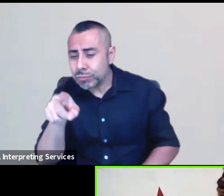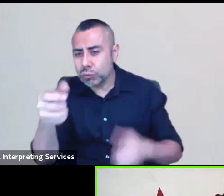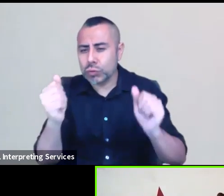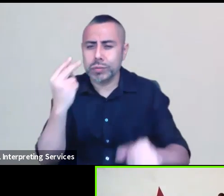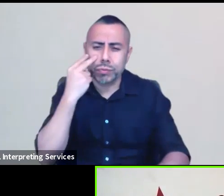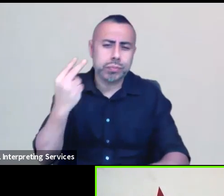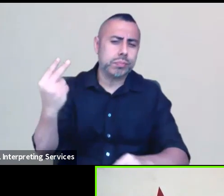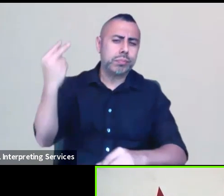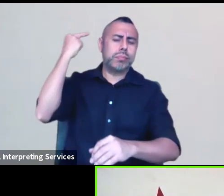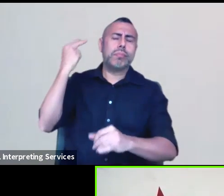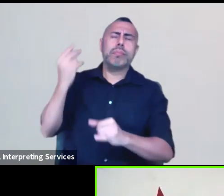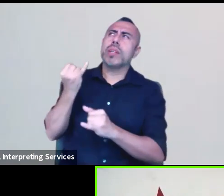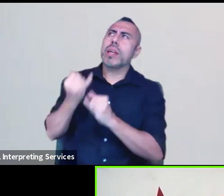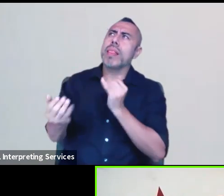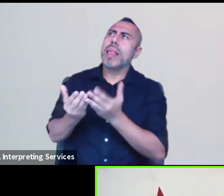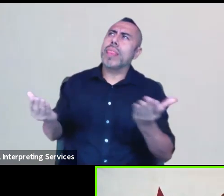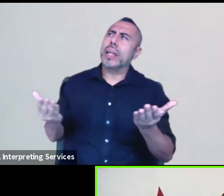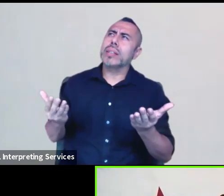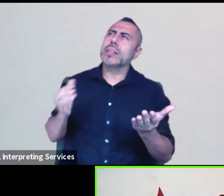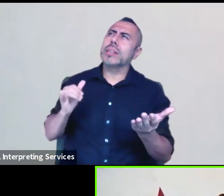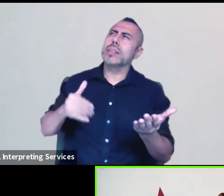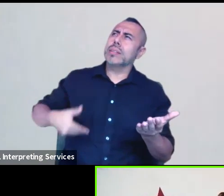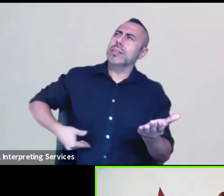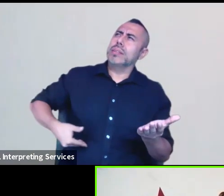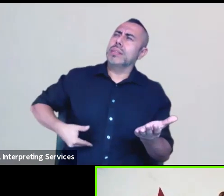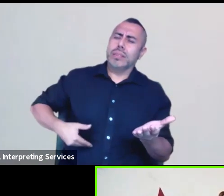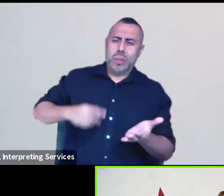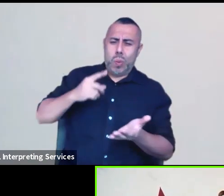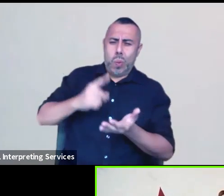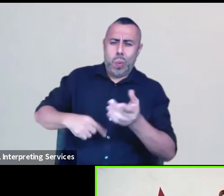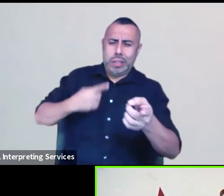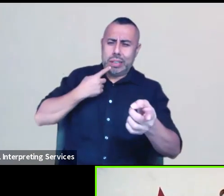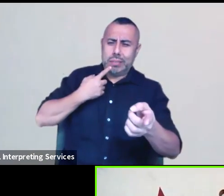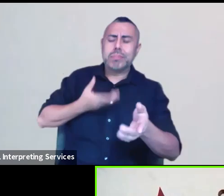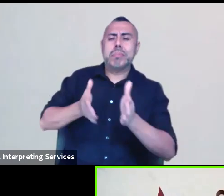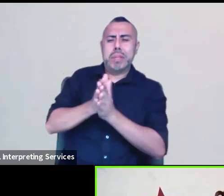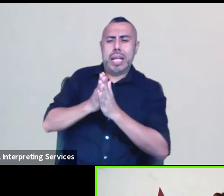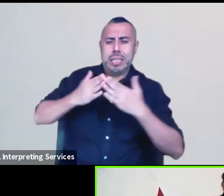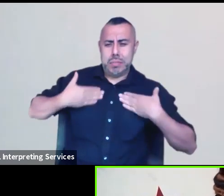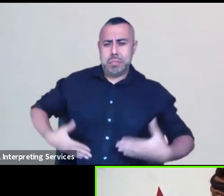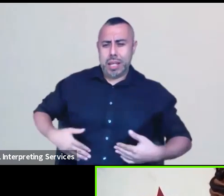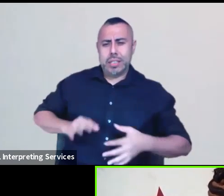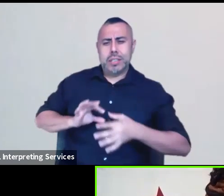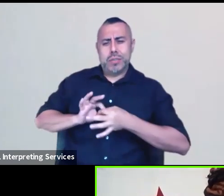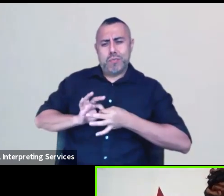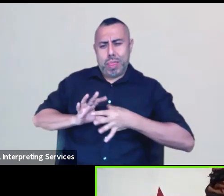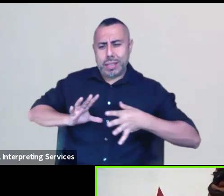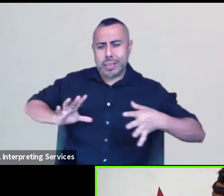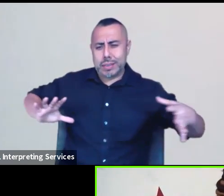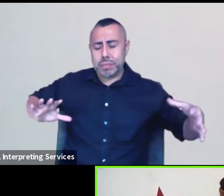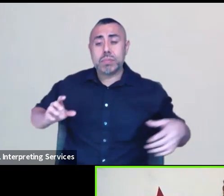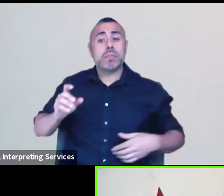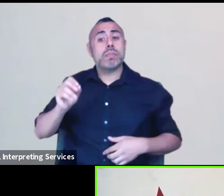to ask that part of your body to release. Or you could do something just in terms of writing down